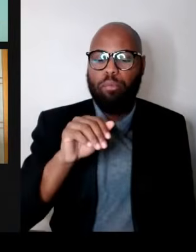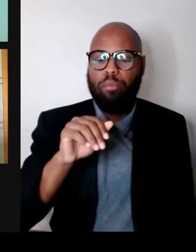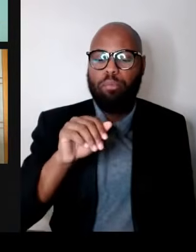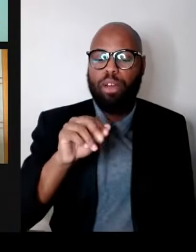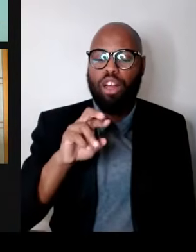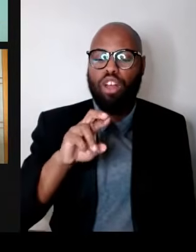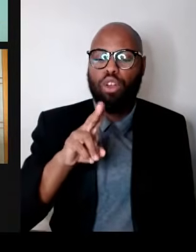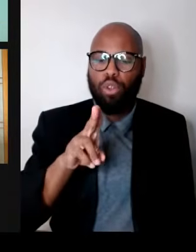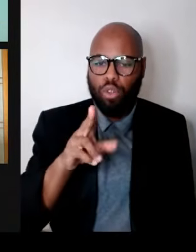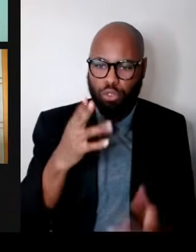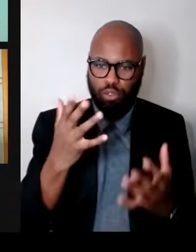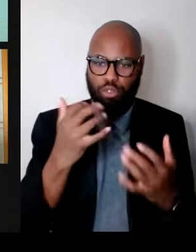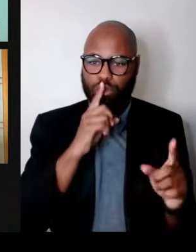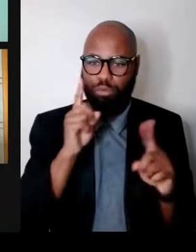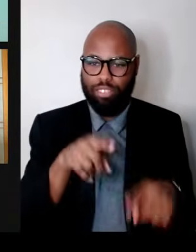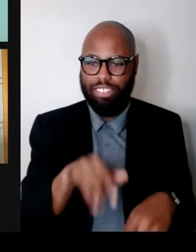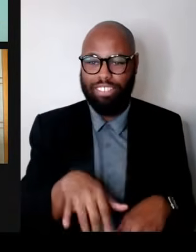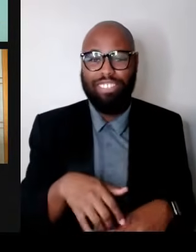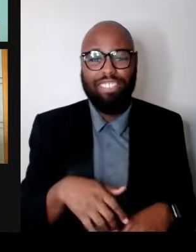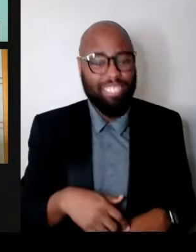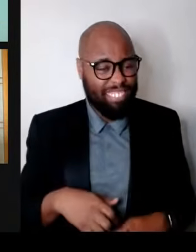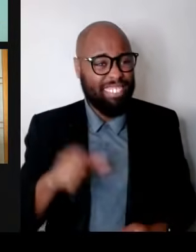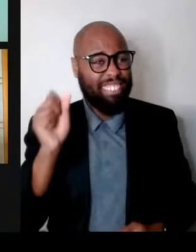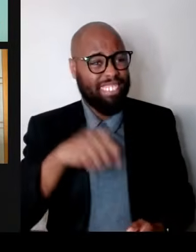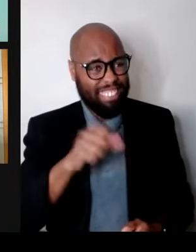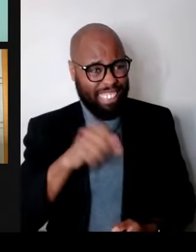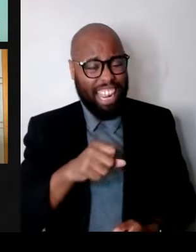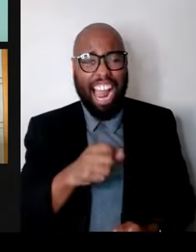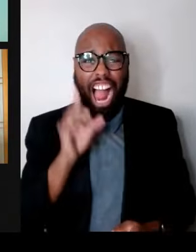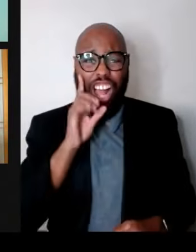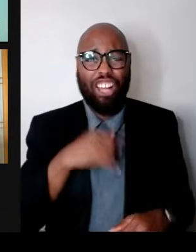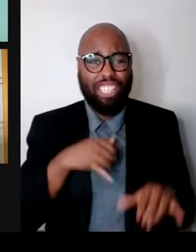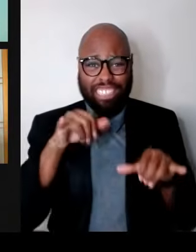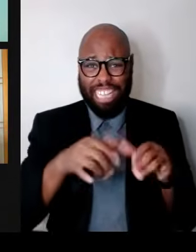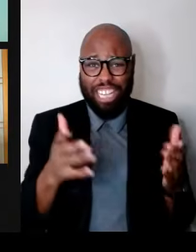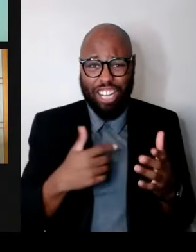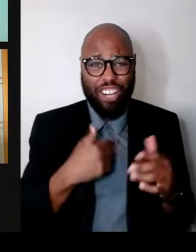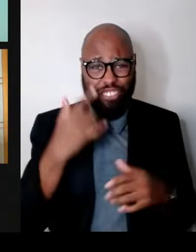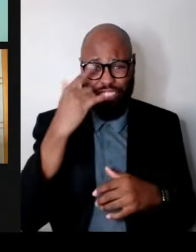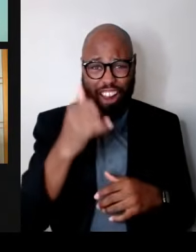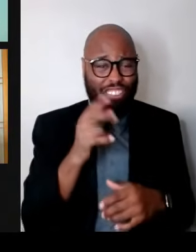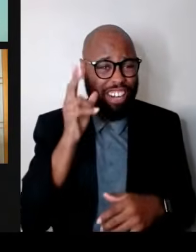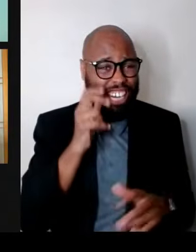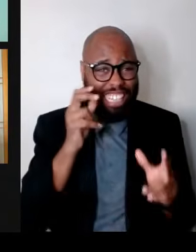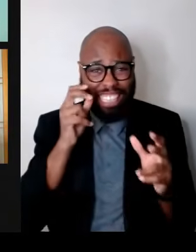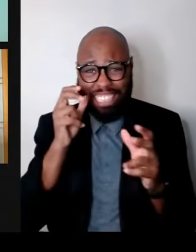I could stay here forever and listen to you all so much that I can relate to, but also so much I'm learning.